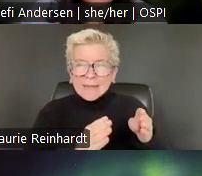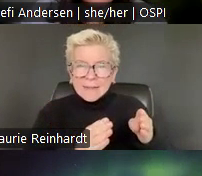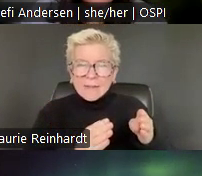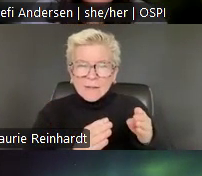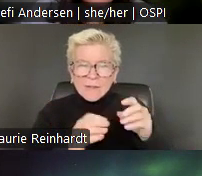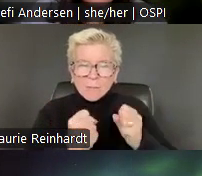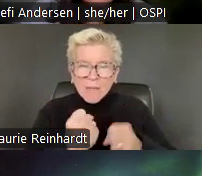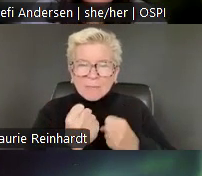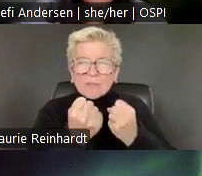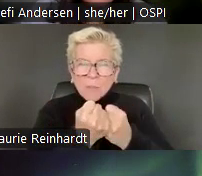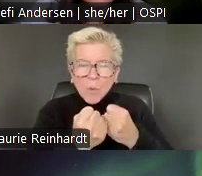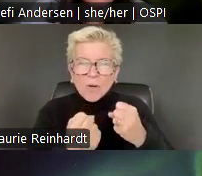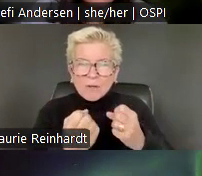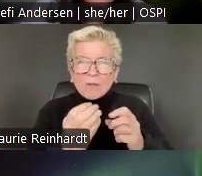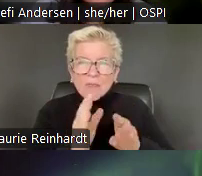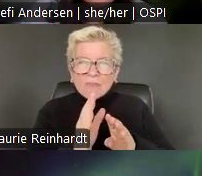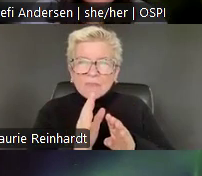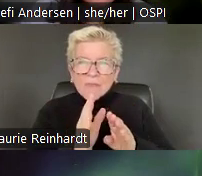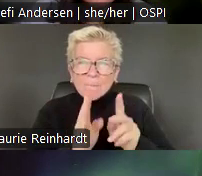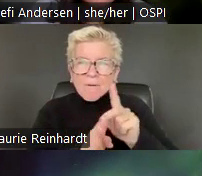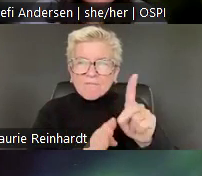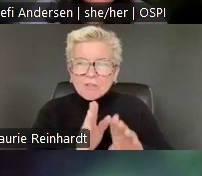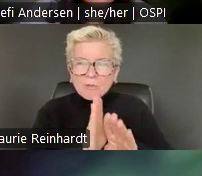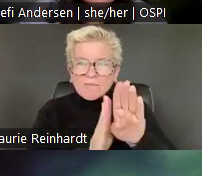professional development for all teaching to make sure that like your teaching practices